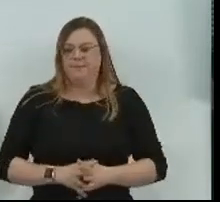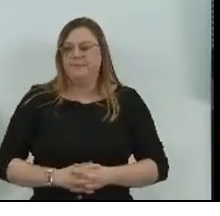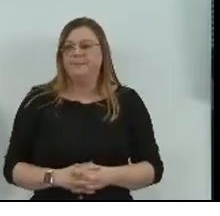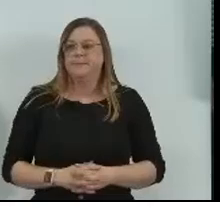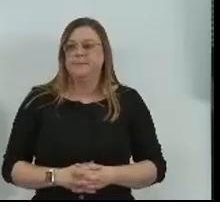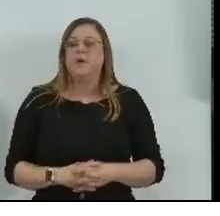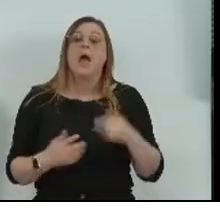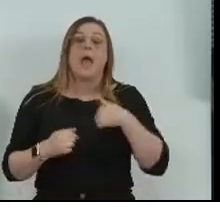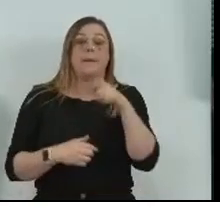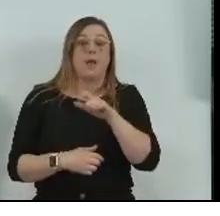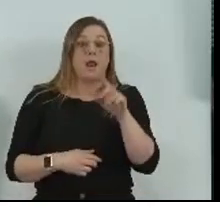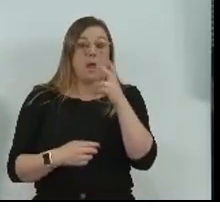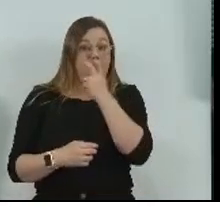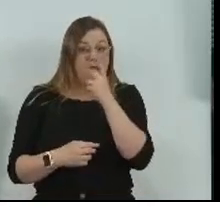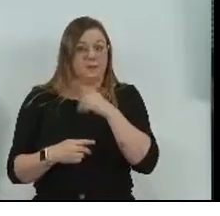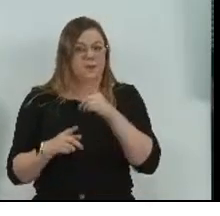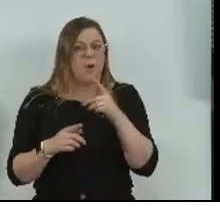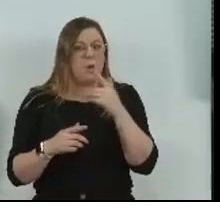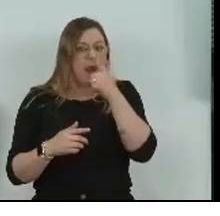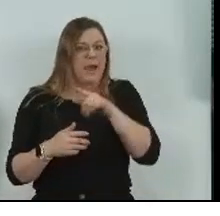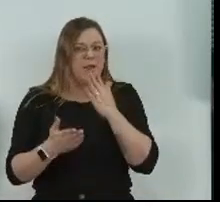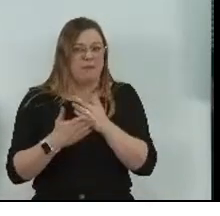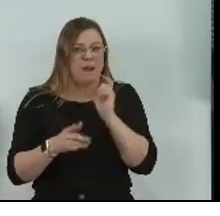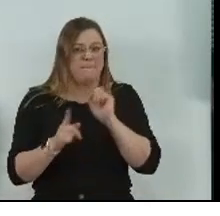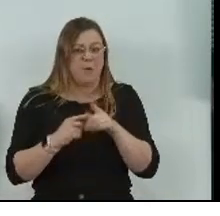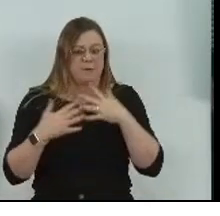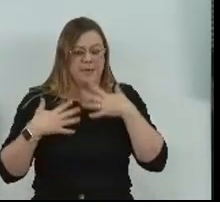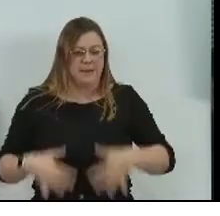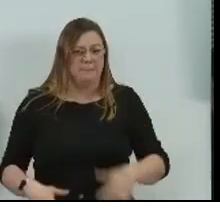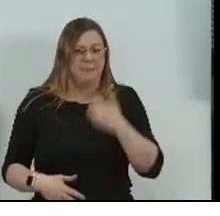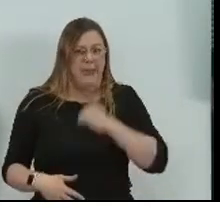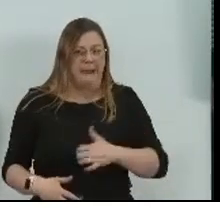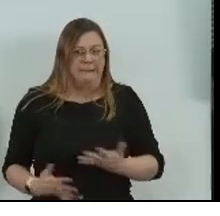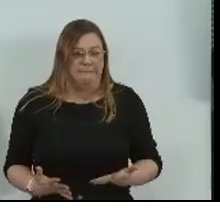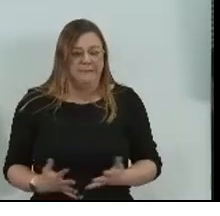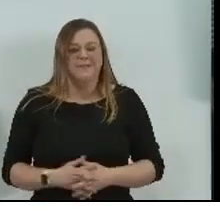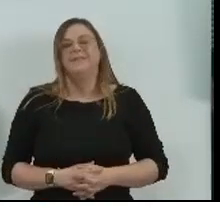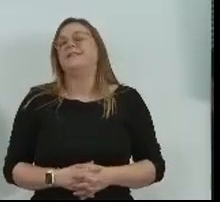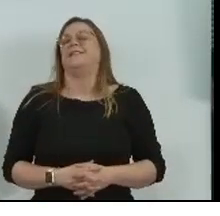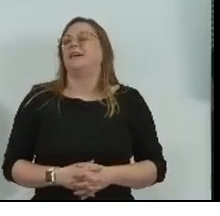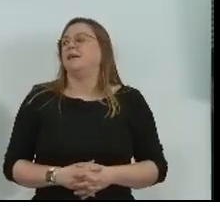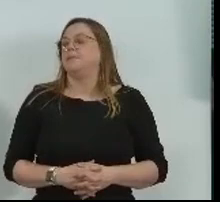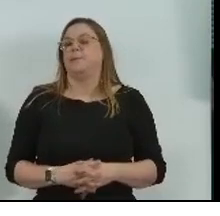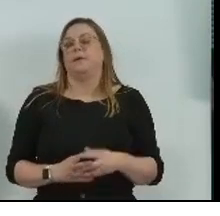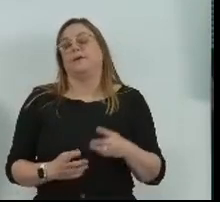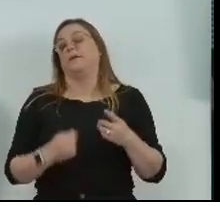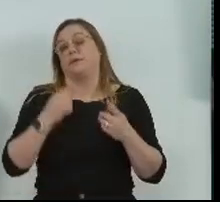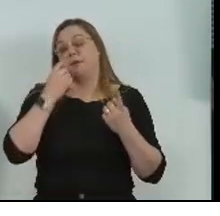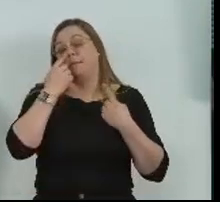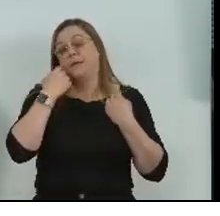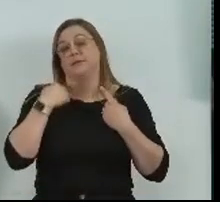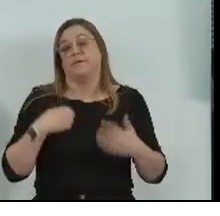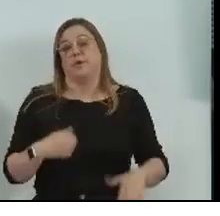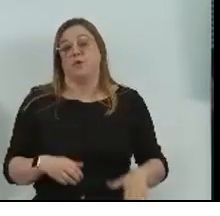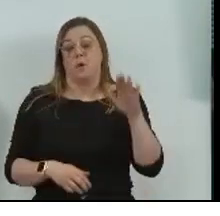I am colour blind, so it's a good job I'm wearing mostly black. So I grew up with perfect vision.